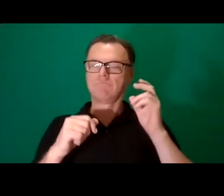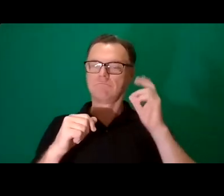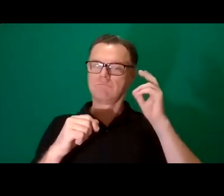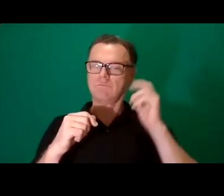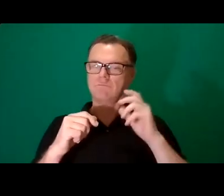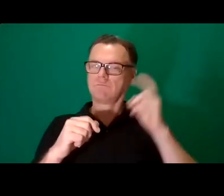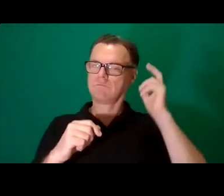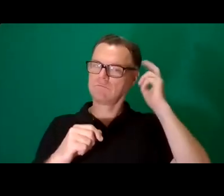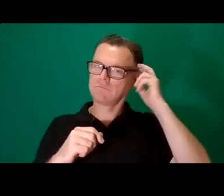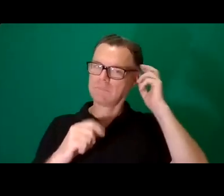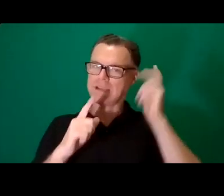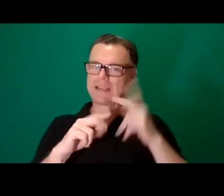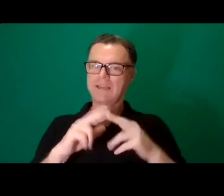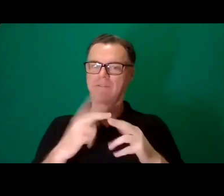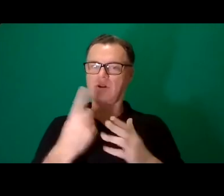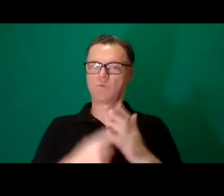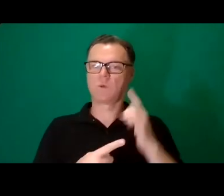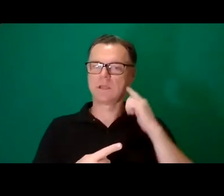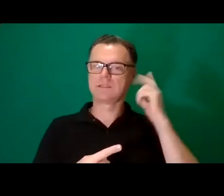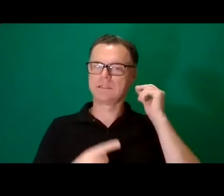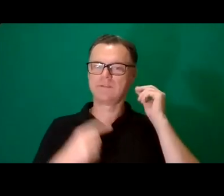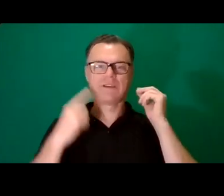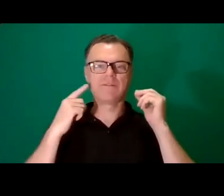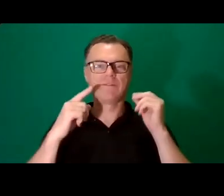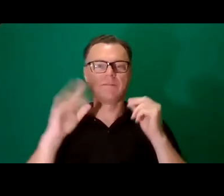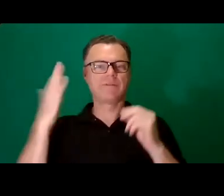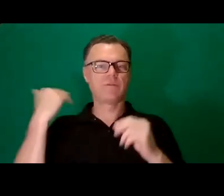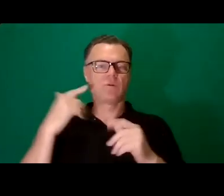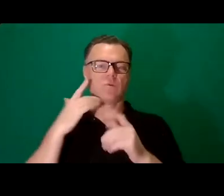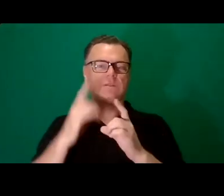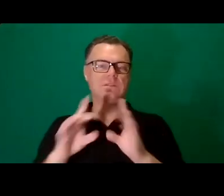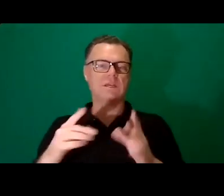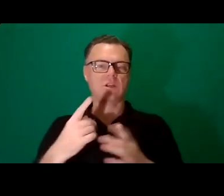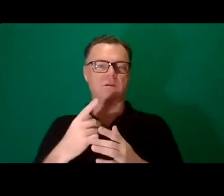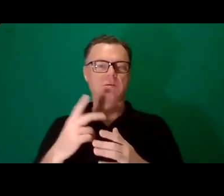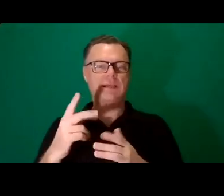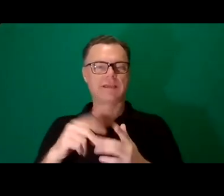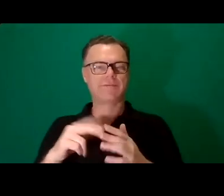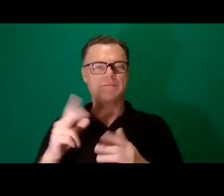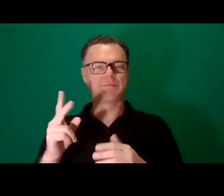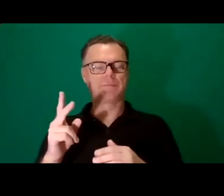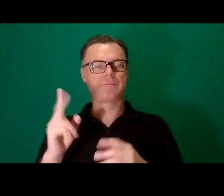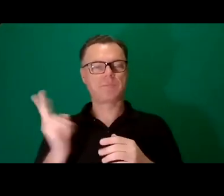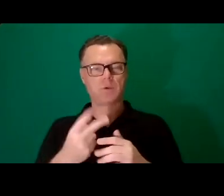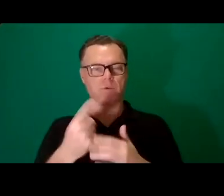circumstances occurred today more than likely my parents would have been strongly encouraged